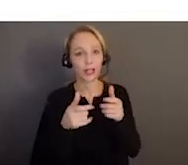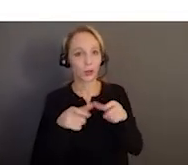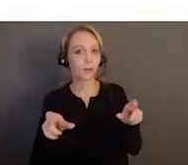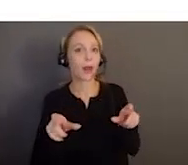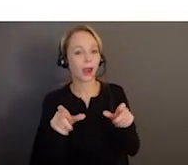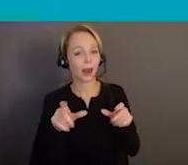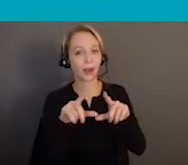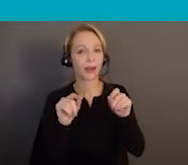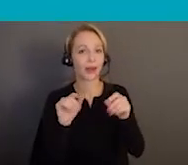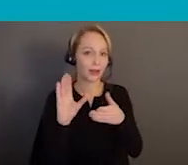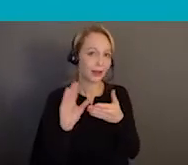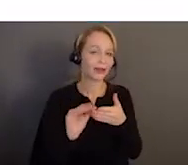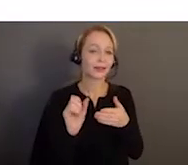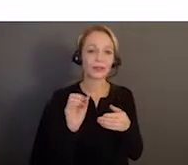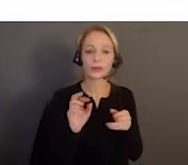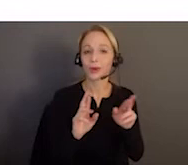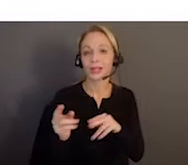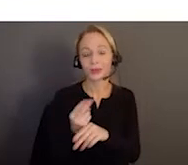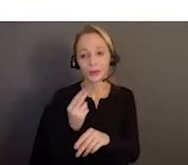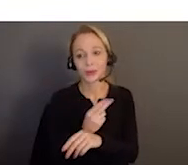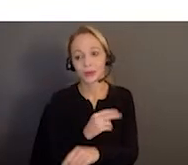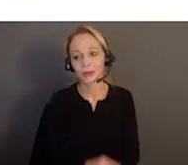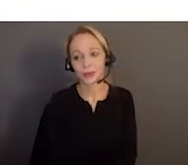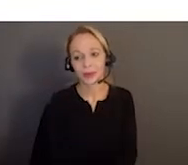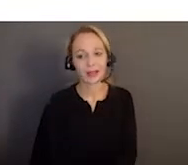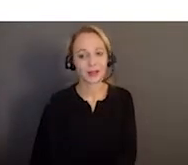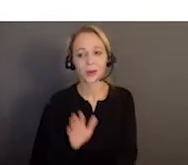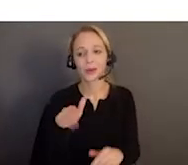COUPON AND NOW READY TO USE.